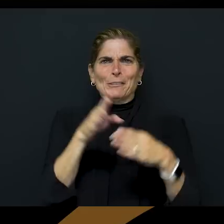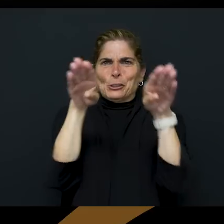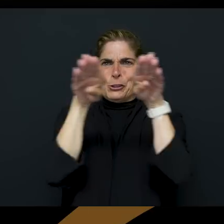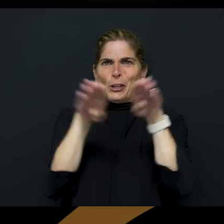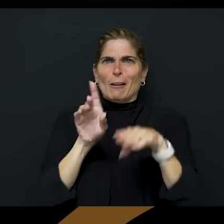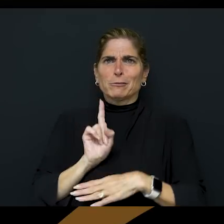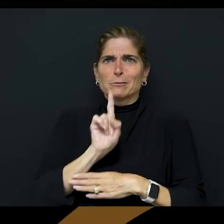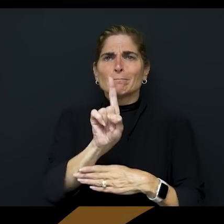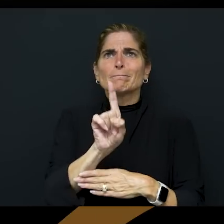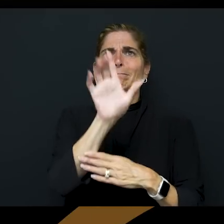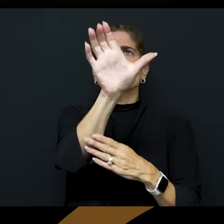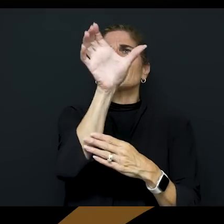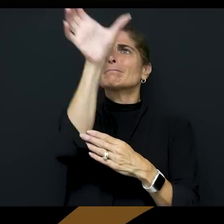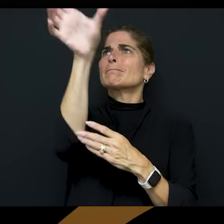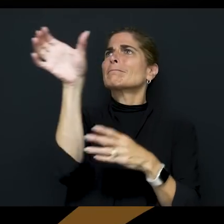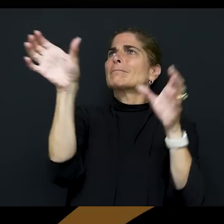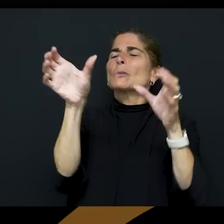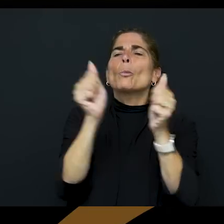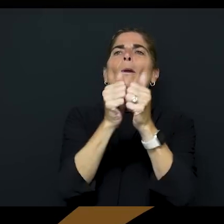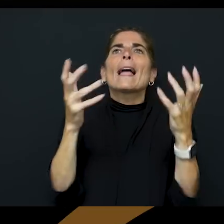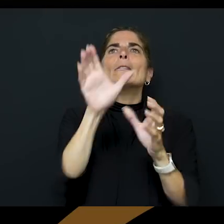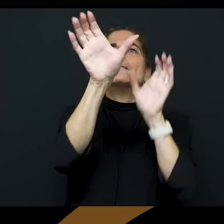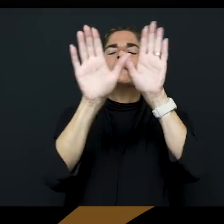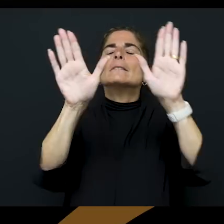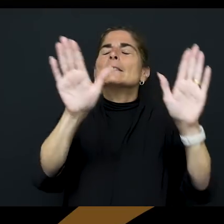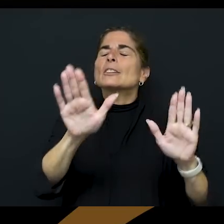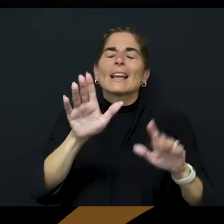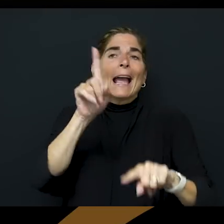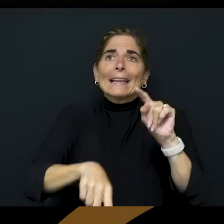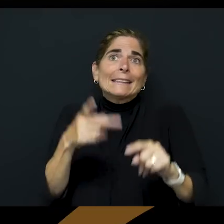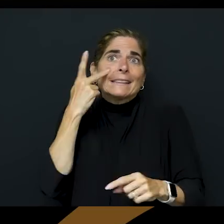and without touching it, see what's on there is incredibly powerful.